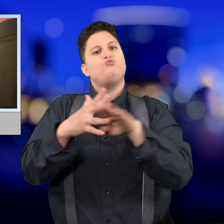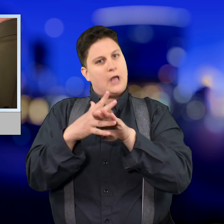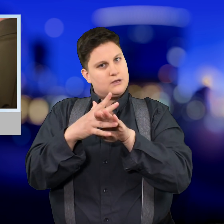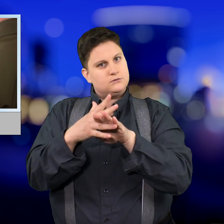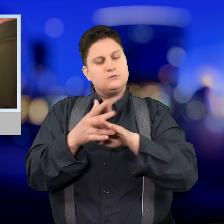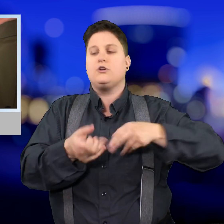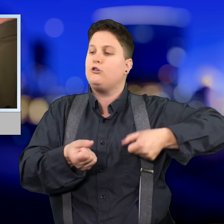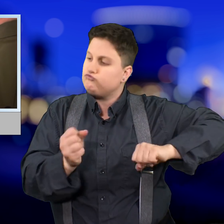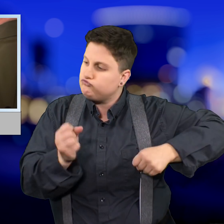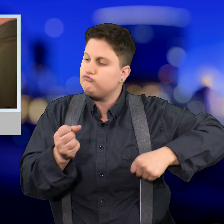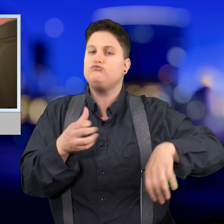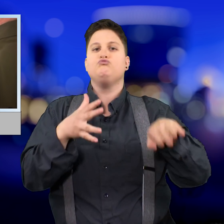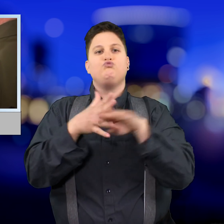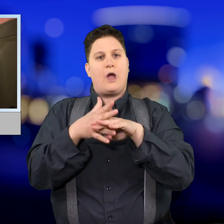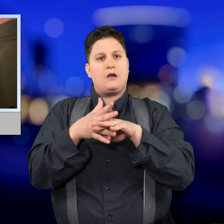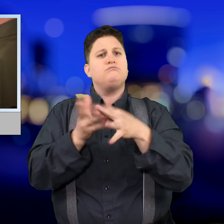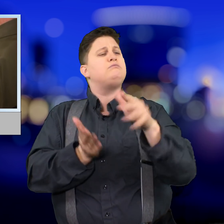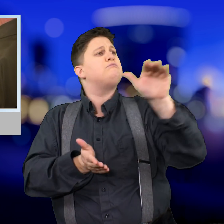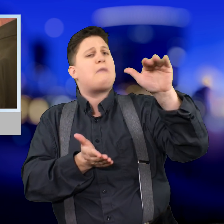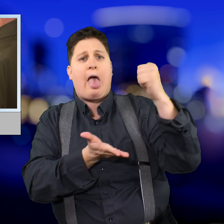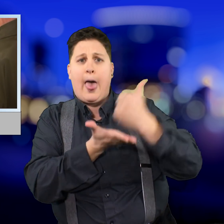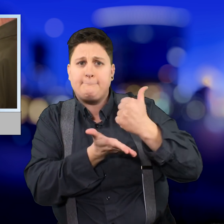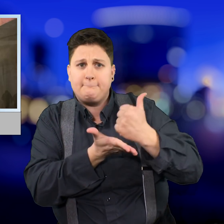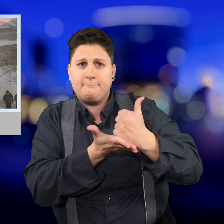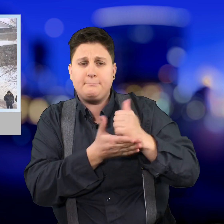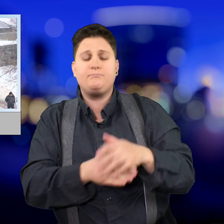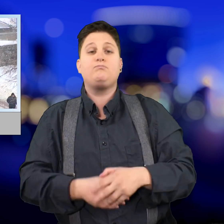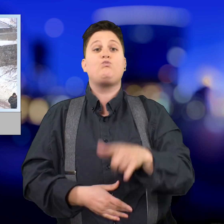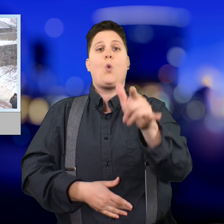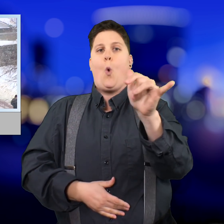Take breaks and get help.